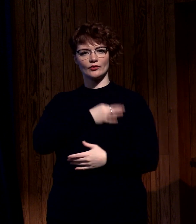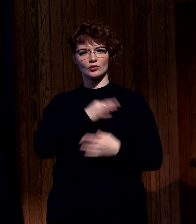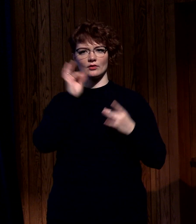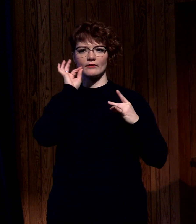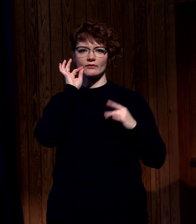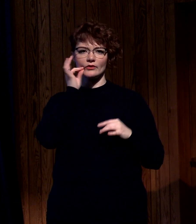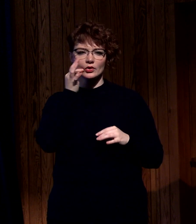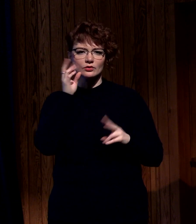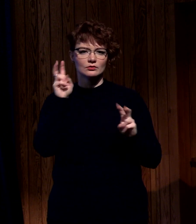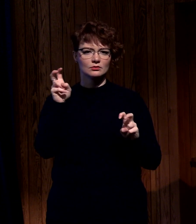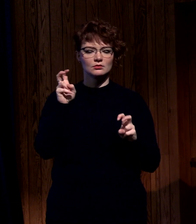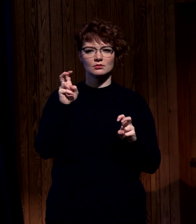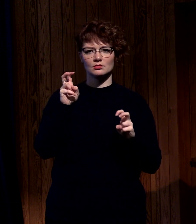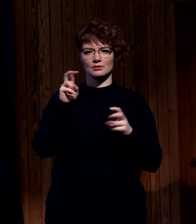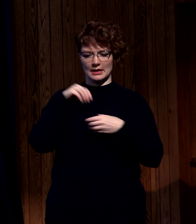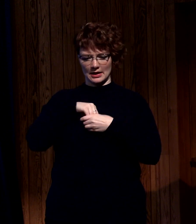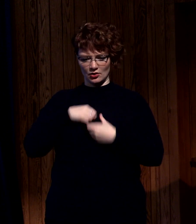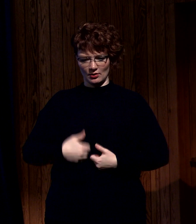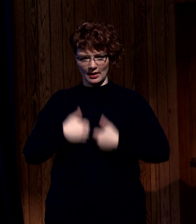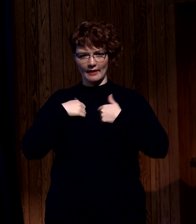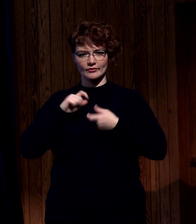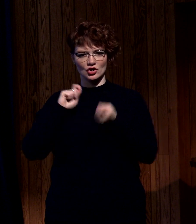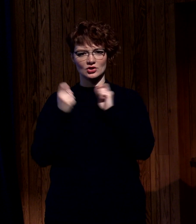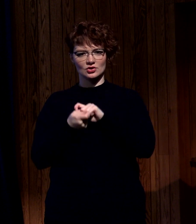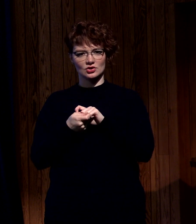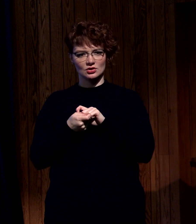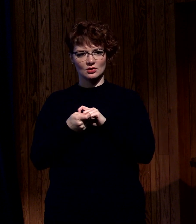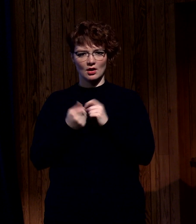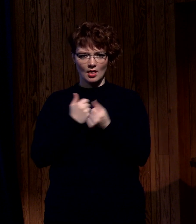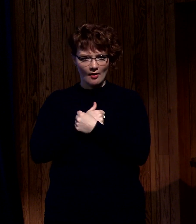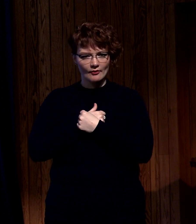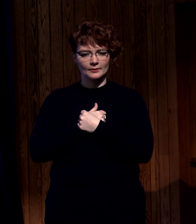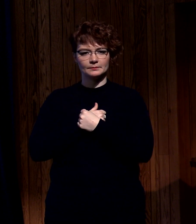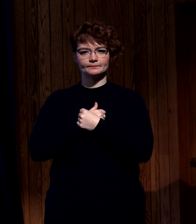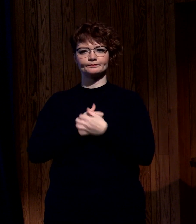inner change of love. This morning, we look to answer what